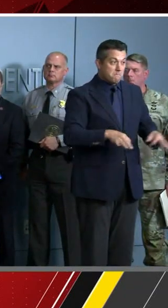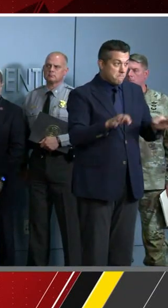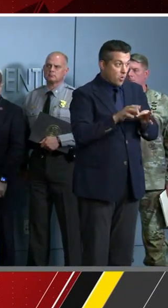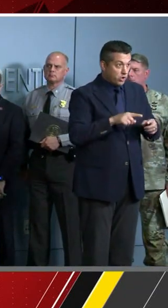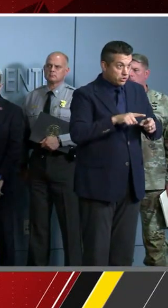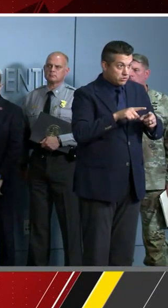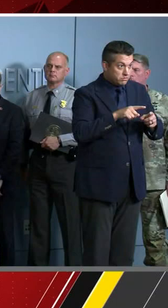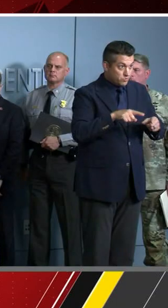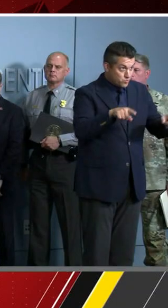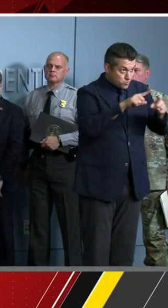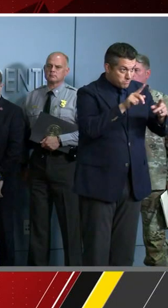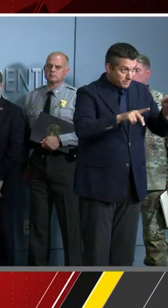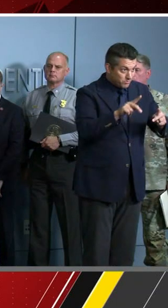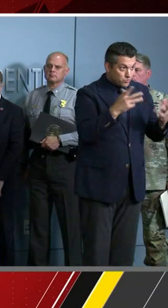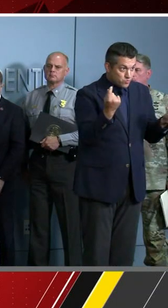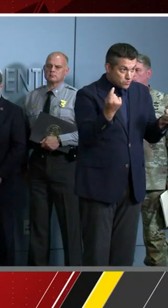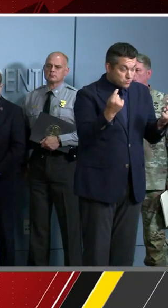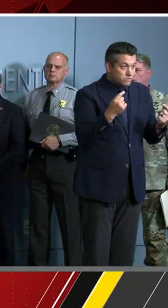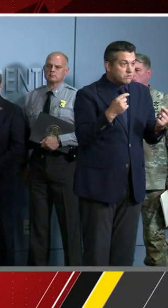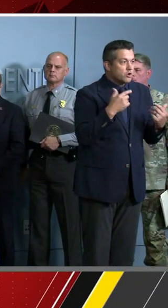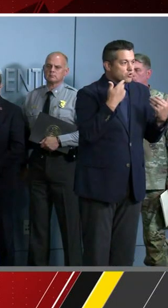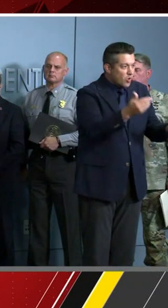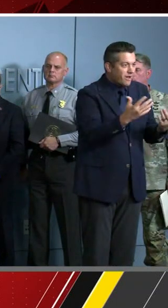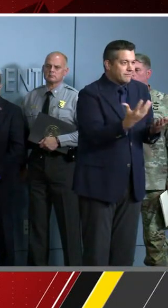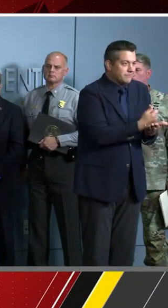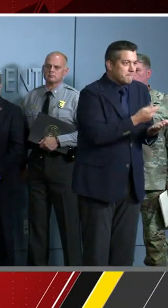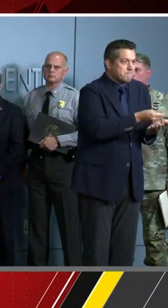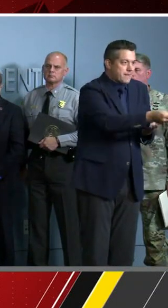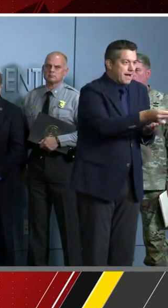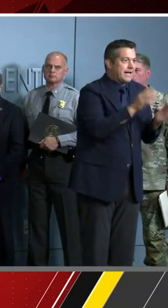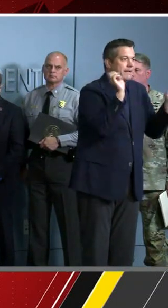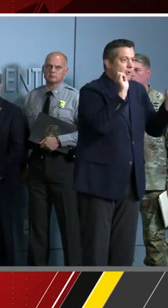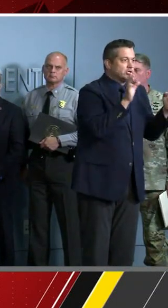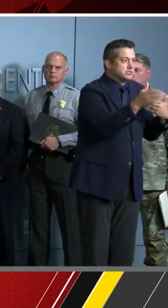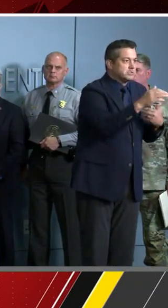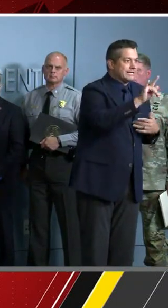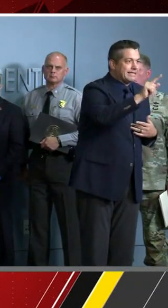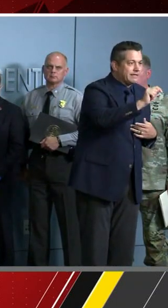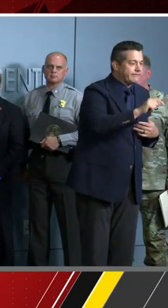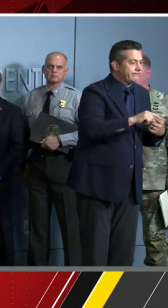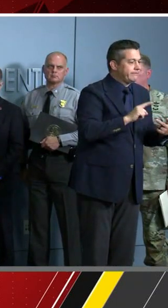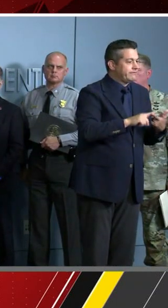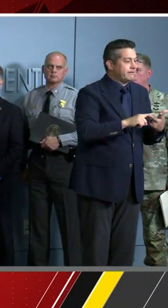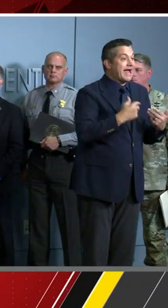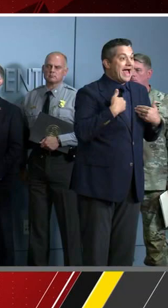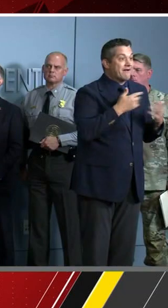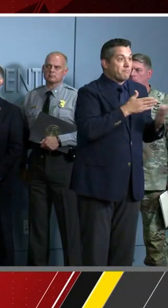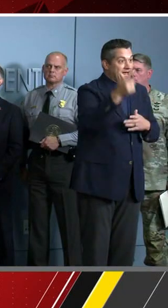emergency kit, have that